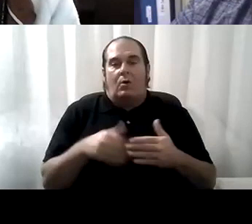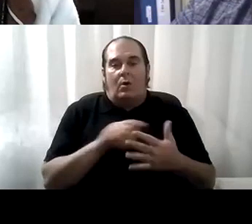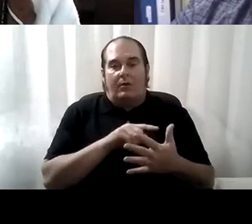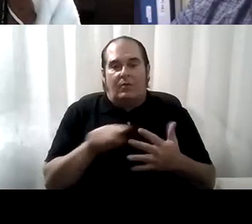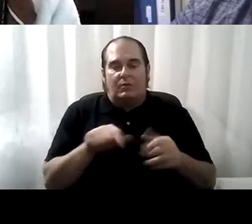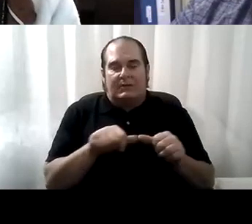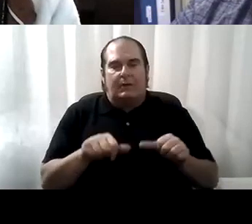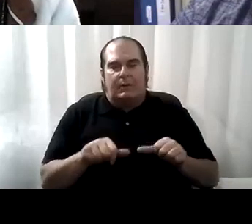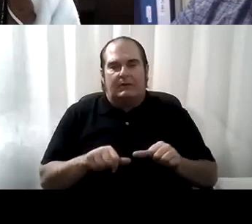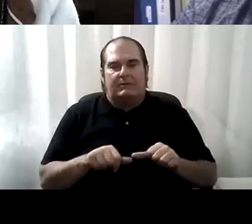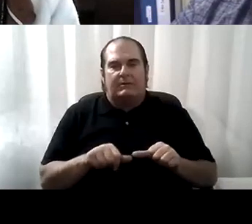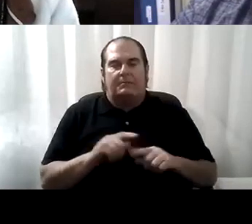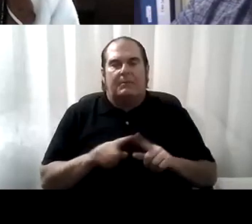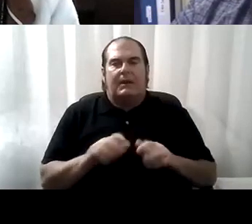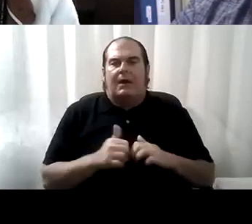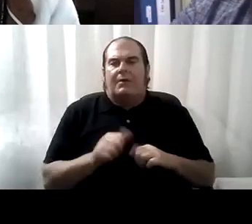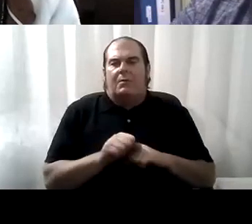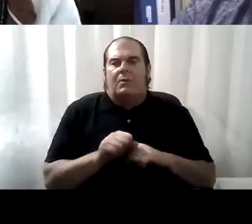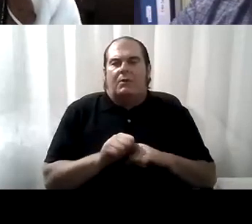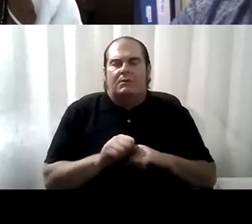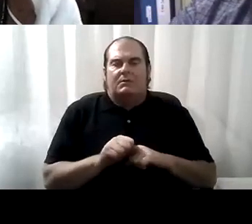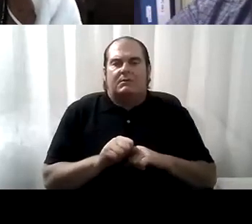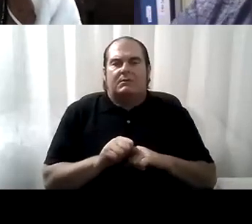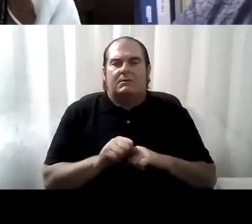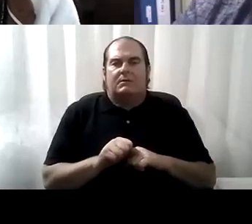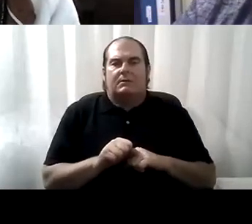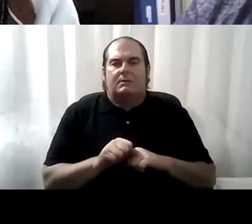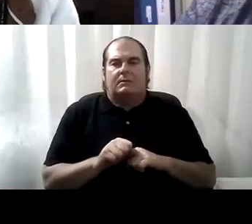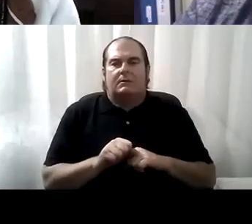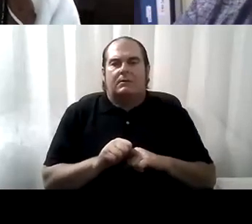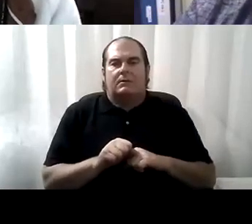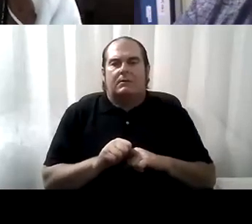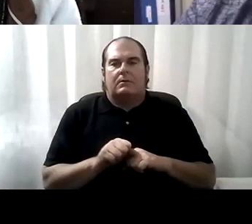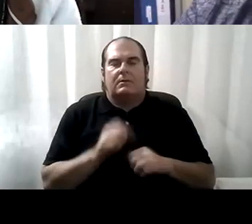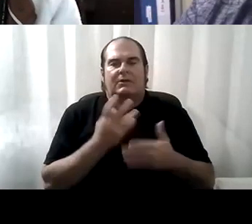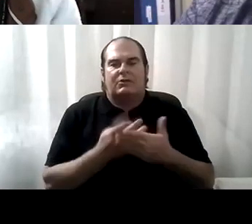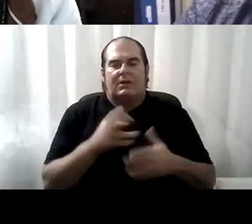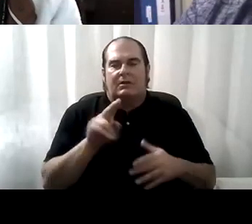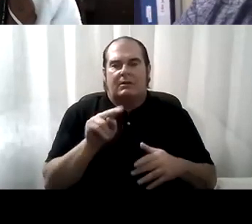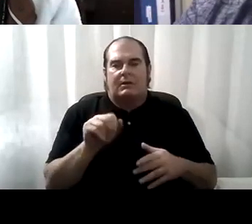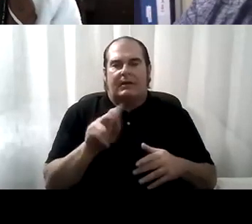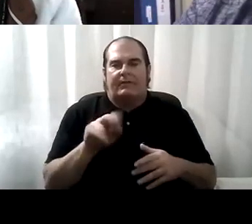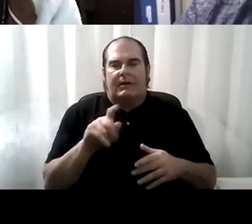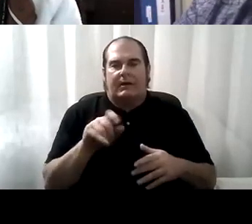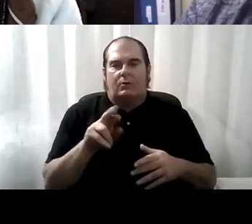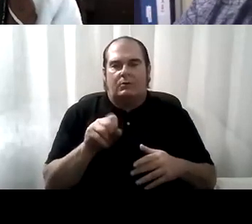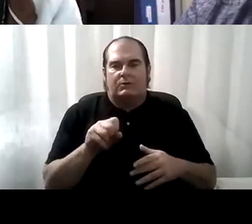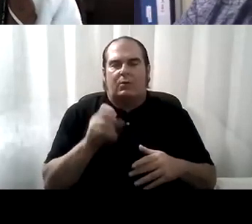But the way that that works is the jail navigators are medical staff or the client identifies